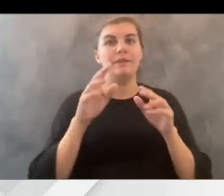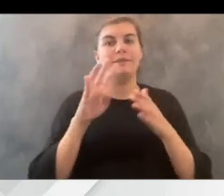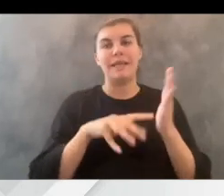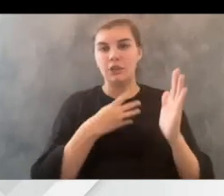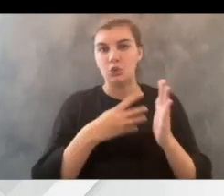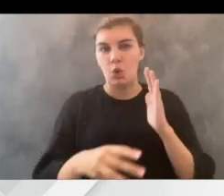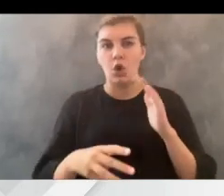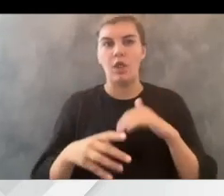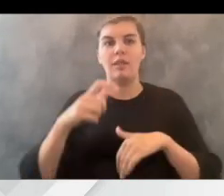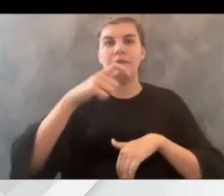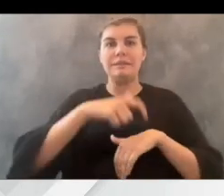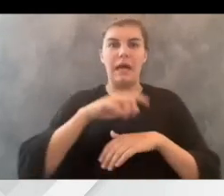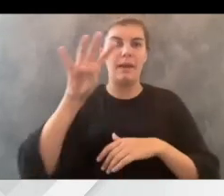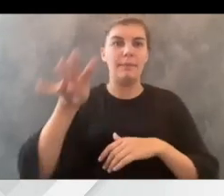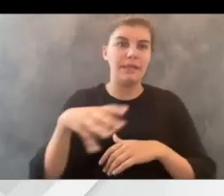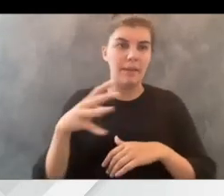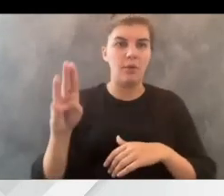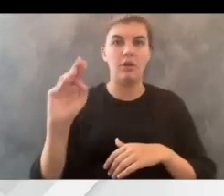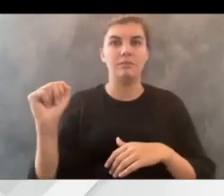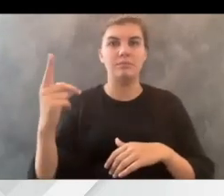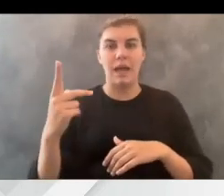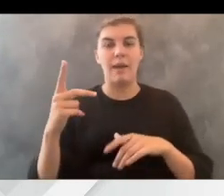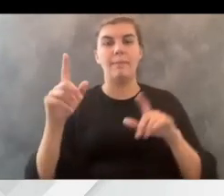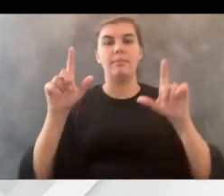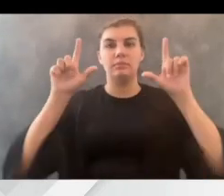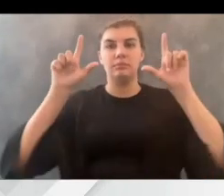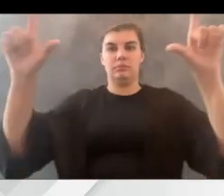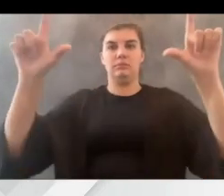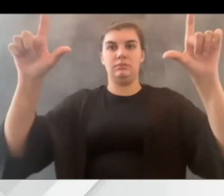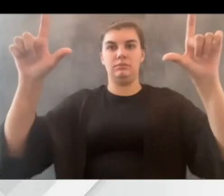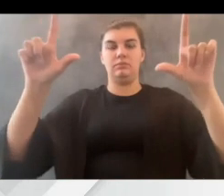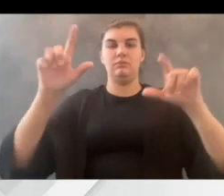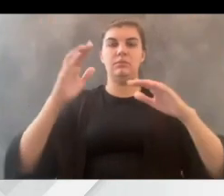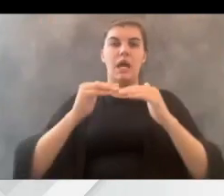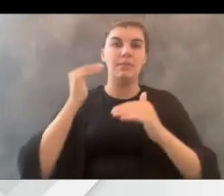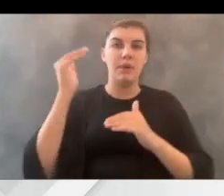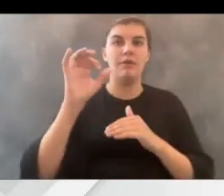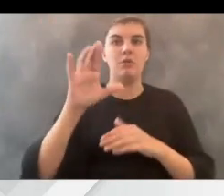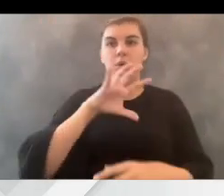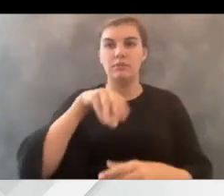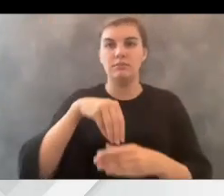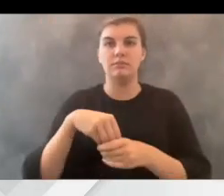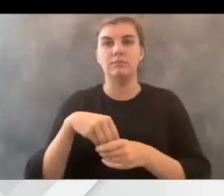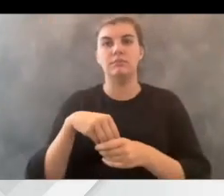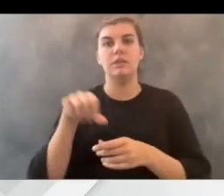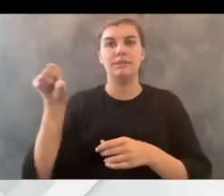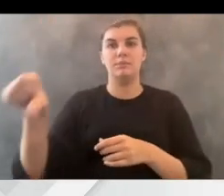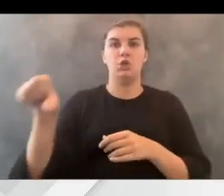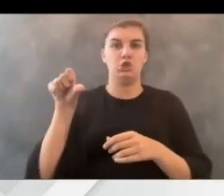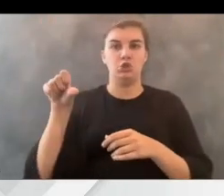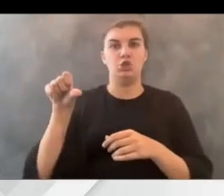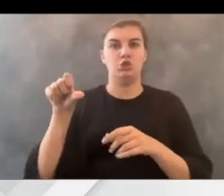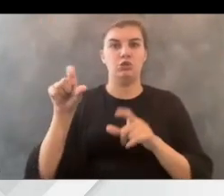signs that are mounted immediately above or incorporated into a push button detector unit.